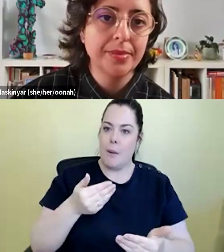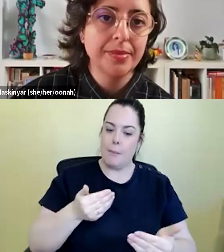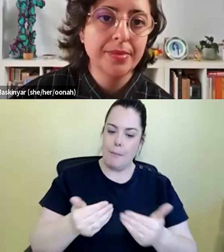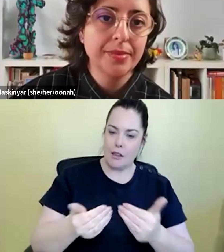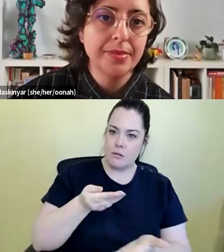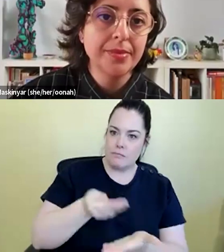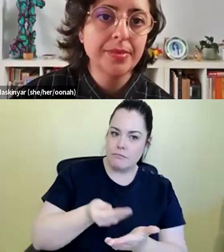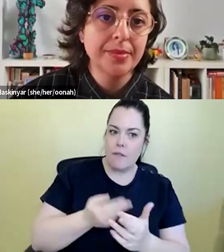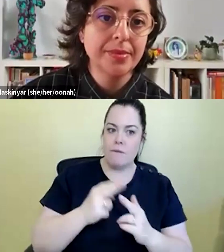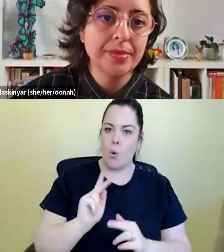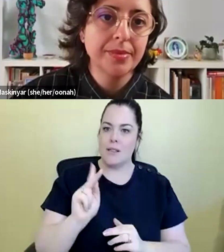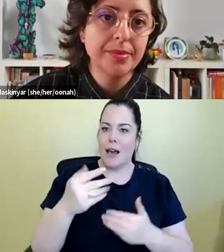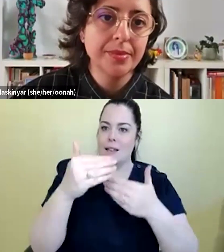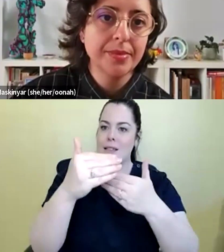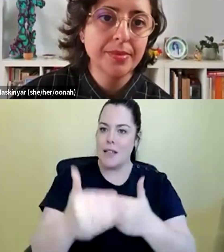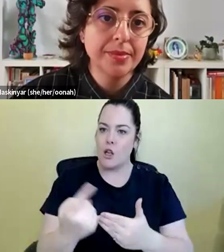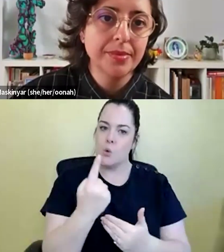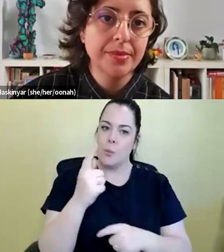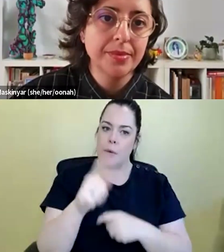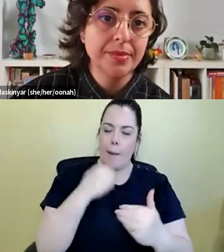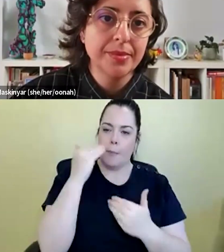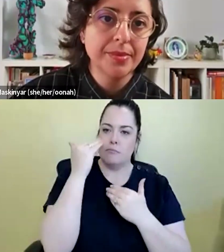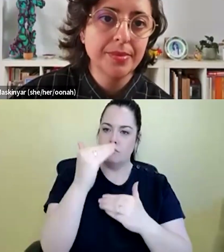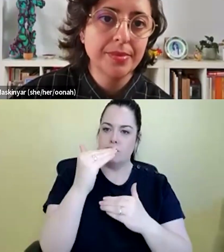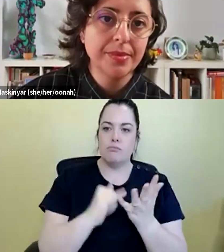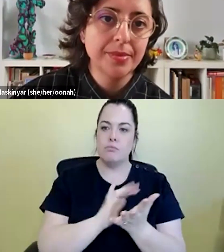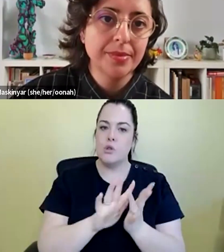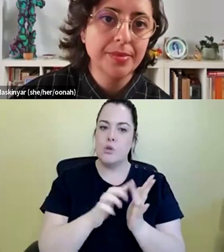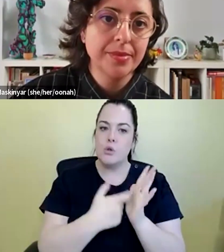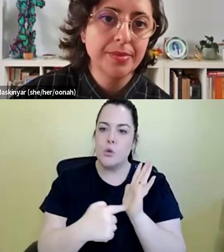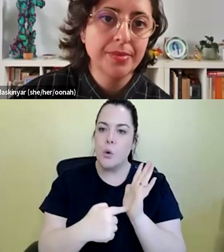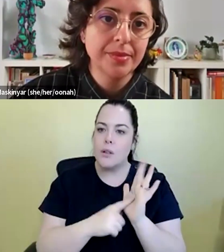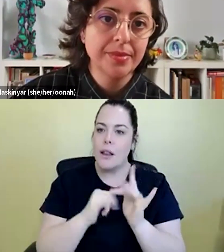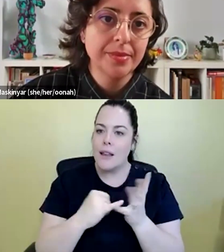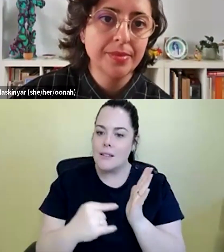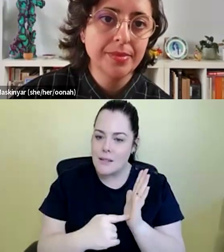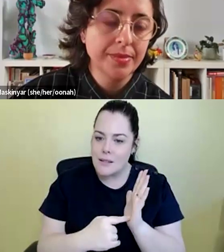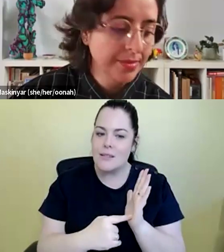short listed to figure out operational stuff, but for now there should be an indulgent conversation